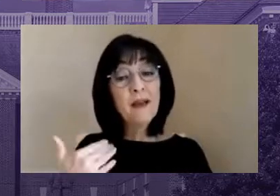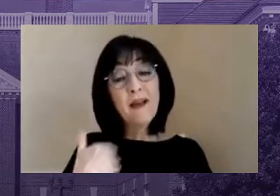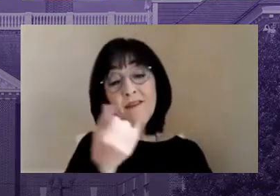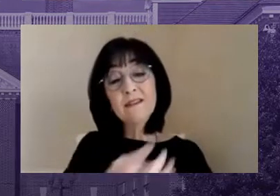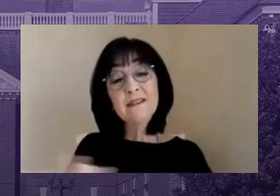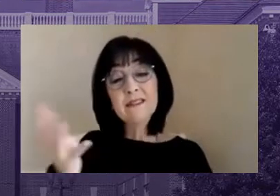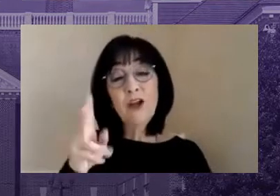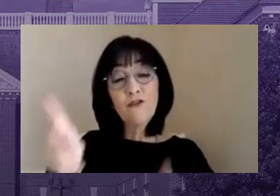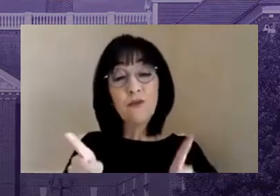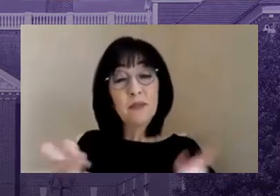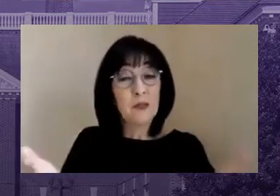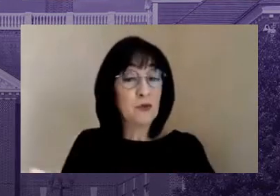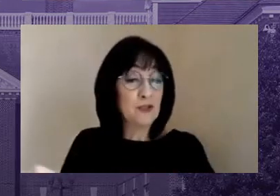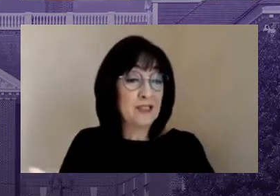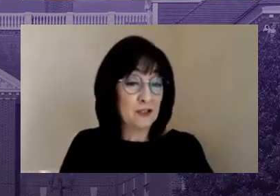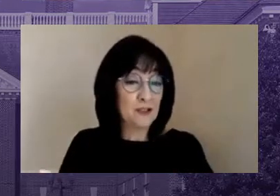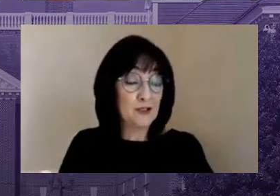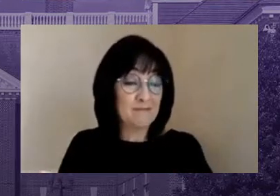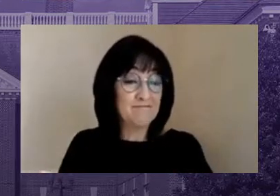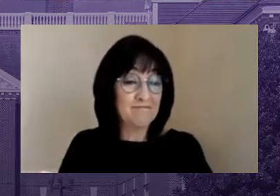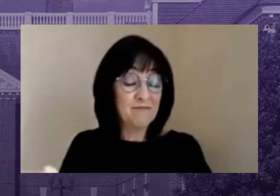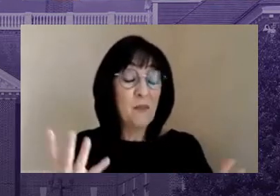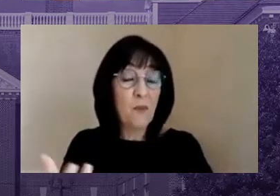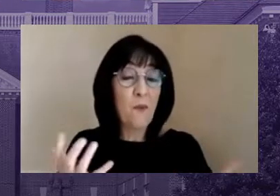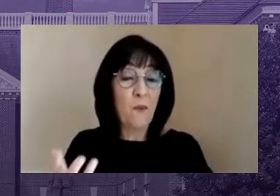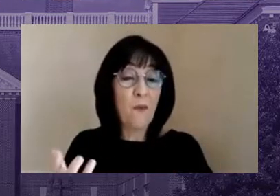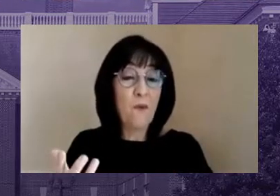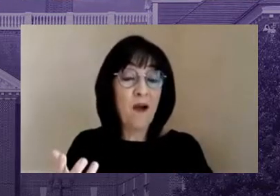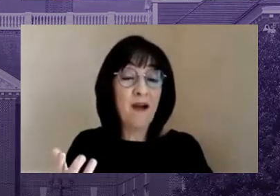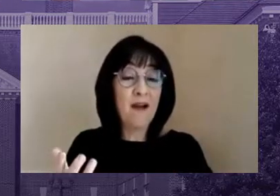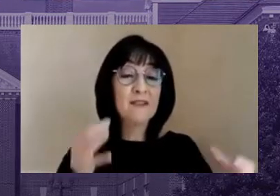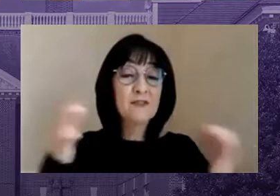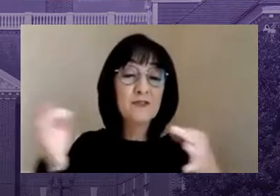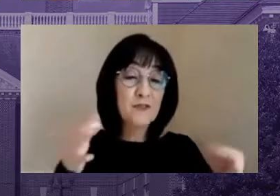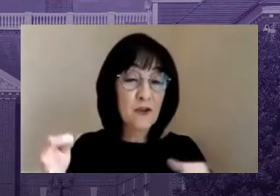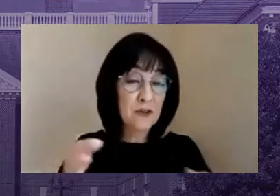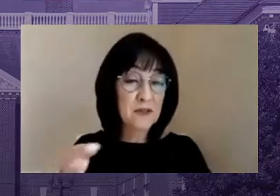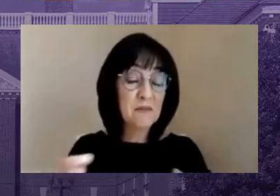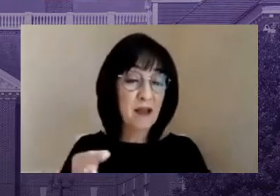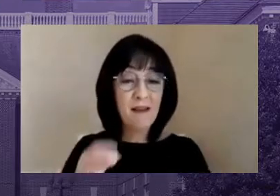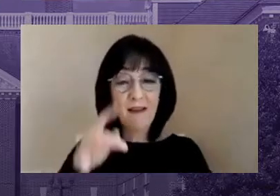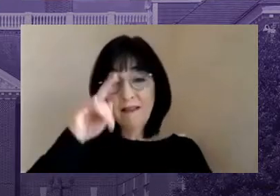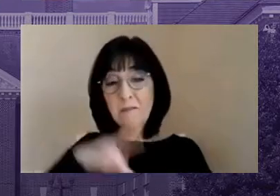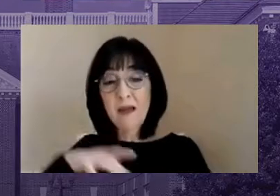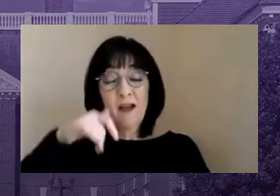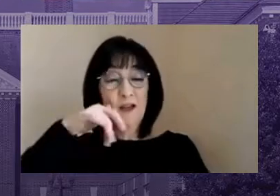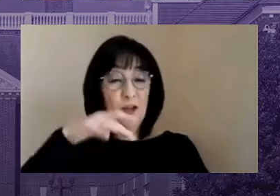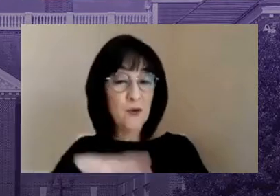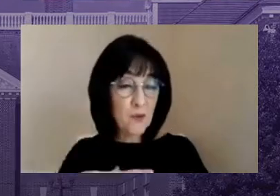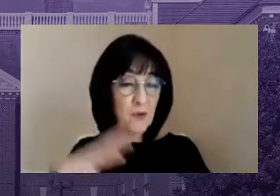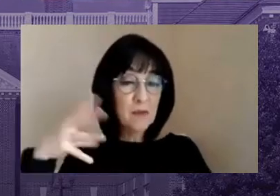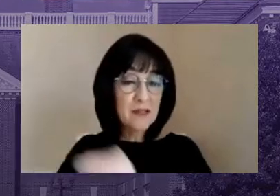we've got a great lineup here with our Adjutant General, Major General Mike Berry mentioned a